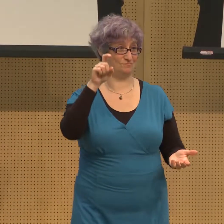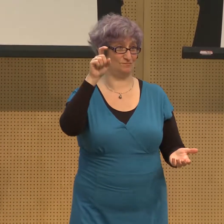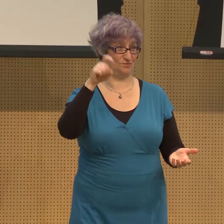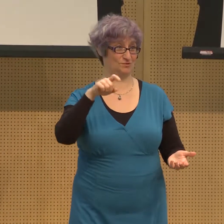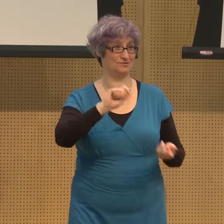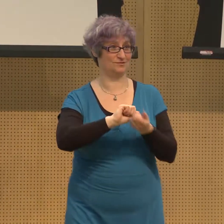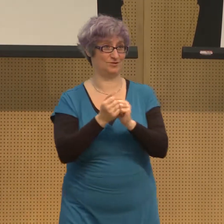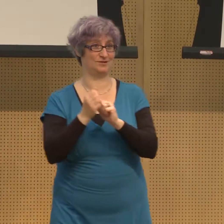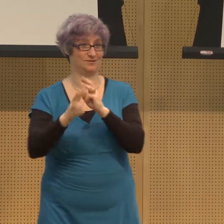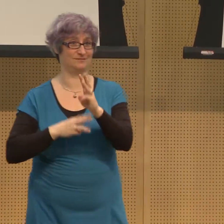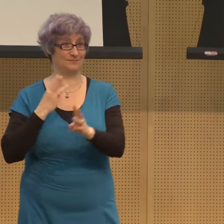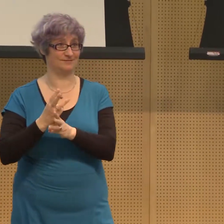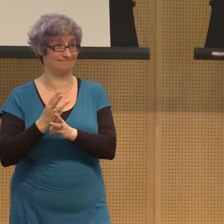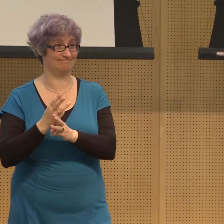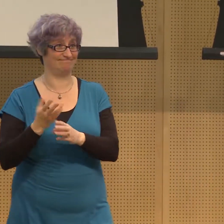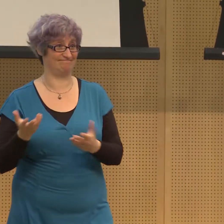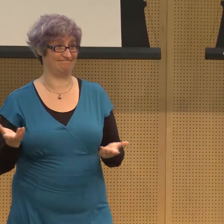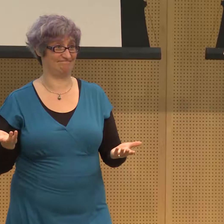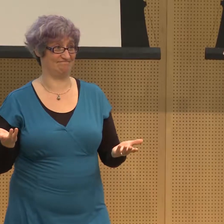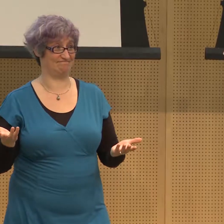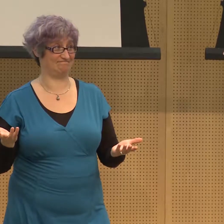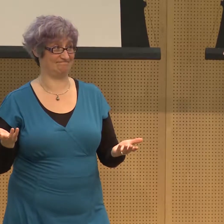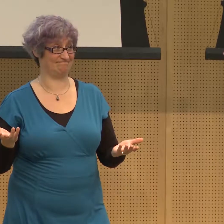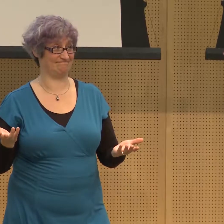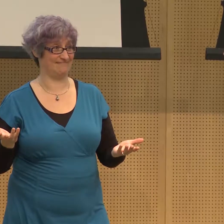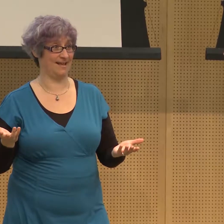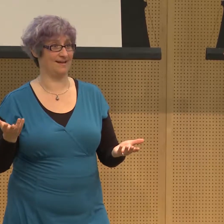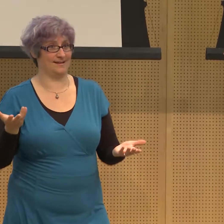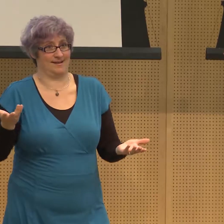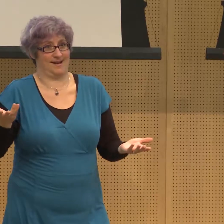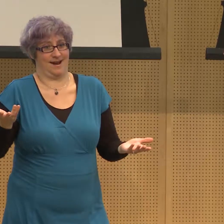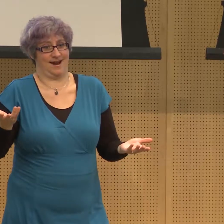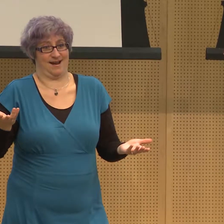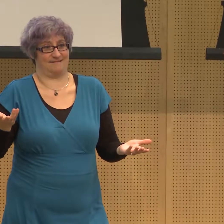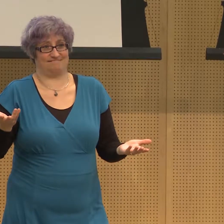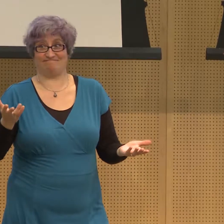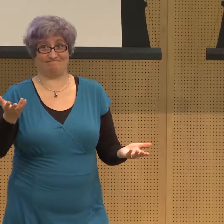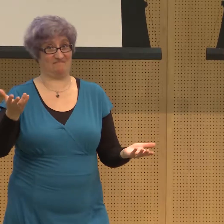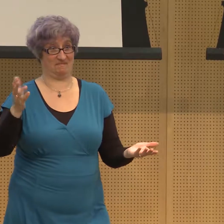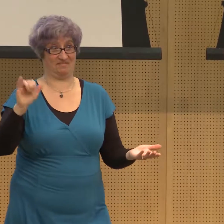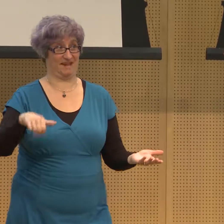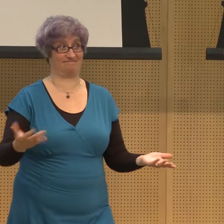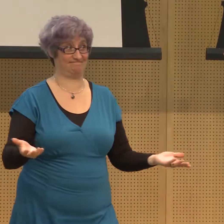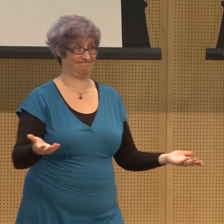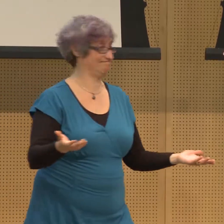and you should change the world, right?